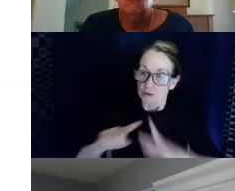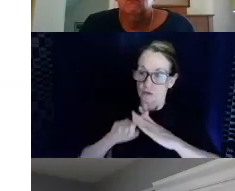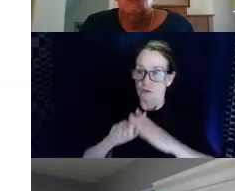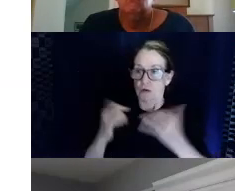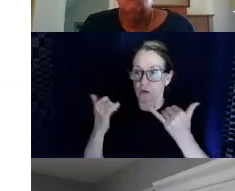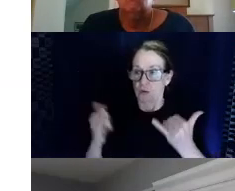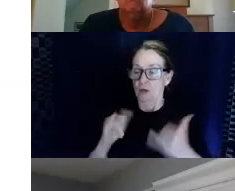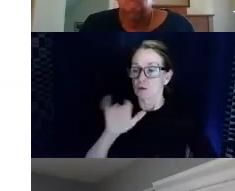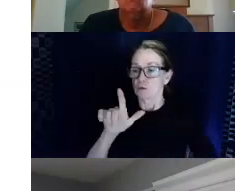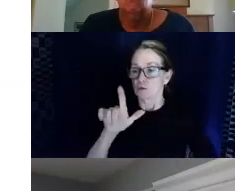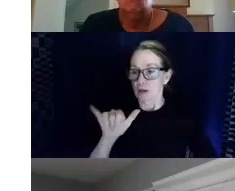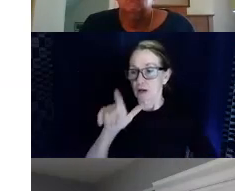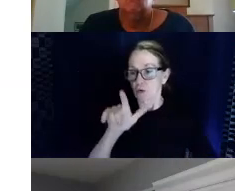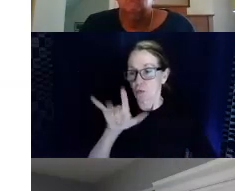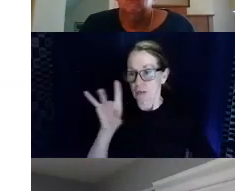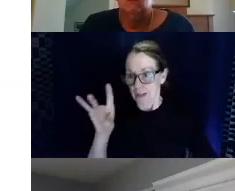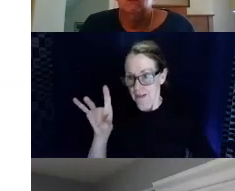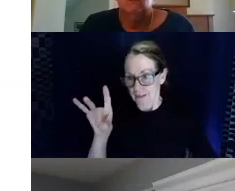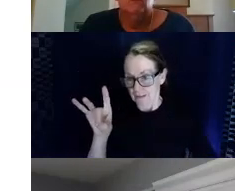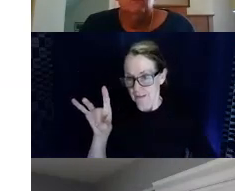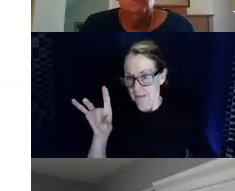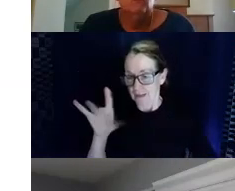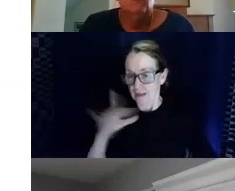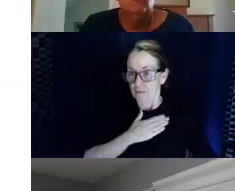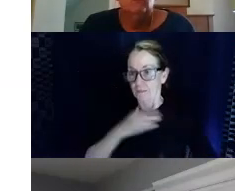WELL, THE BASIC SUMMARY I'M LOOKING AT FROM THE E-MAIL IS THAT THE REVISED PROVISION IS THAT REQUIRED THAT ALL CDHH ZOOM MEETINGS MUST BE RECORDED ALL THE TIMES.